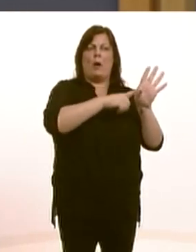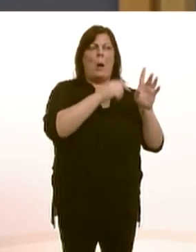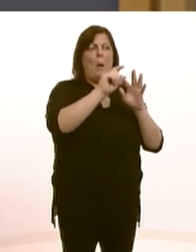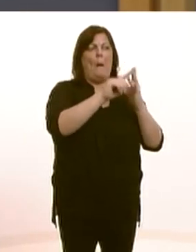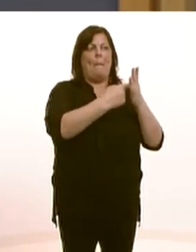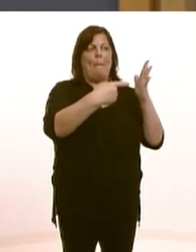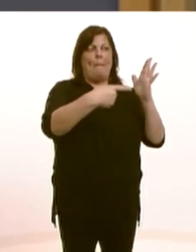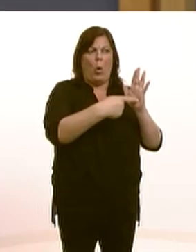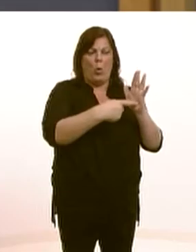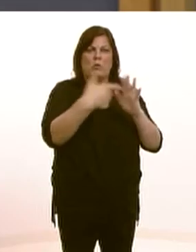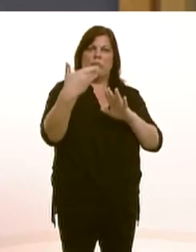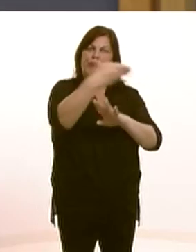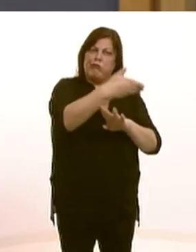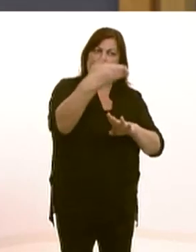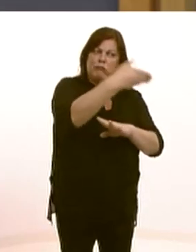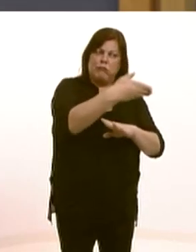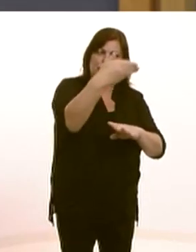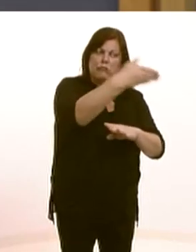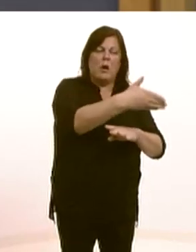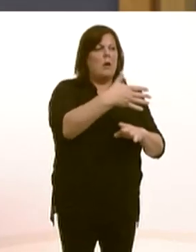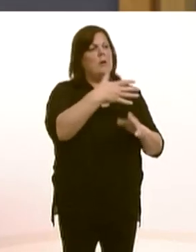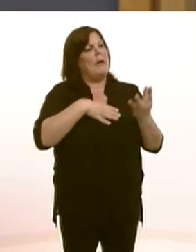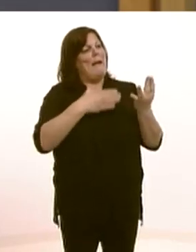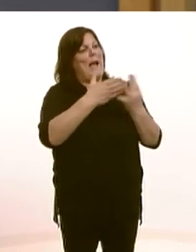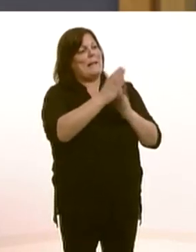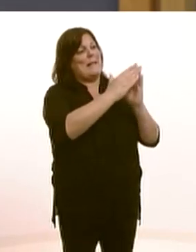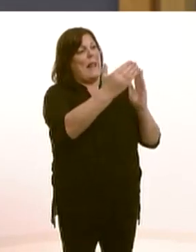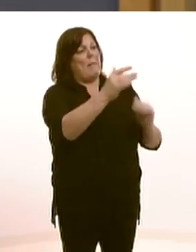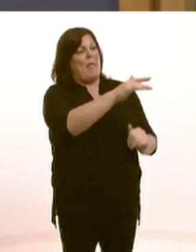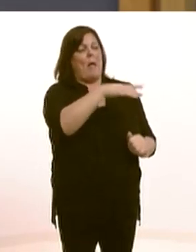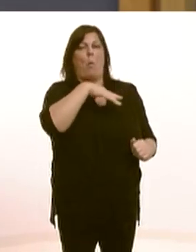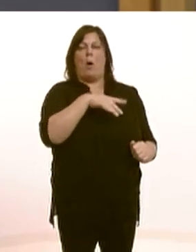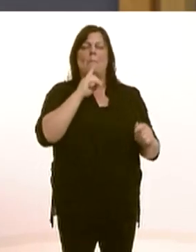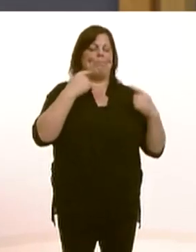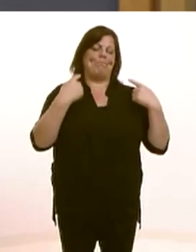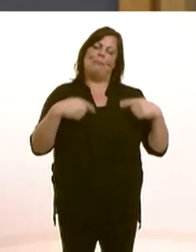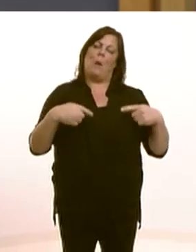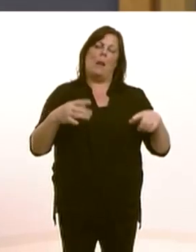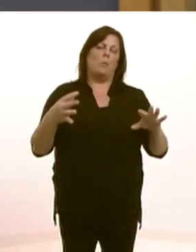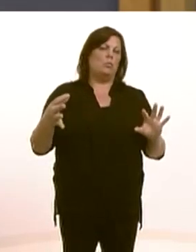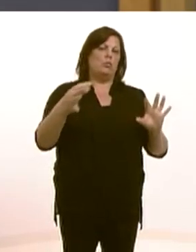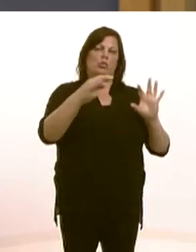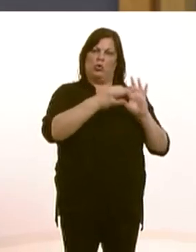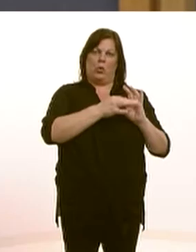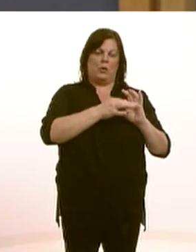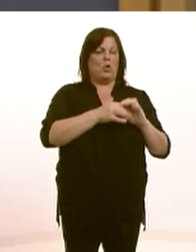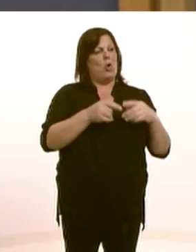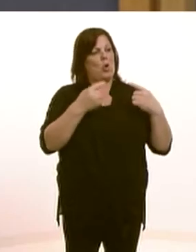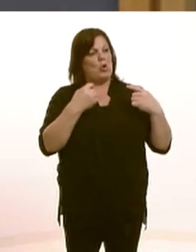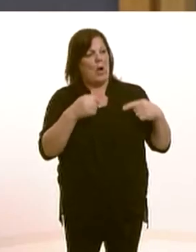Lee Watersís constituencyóand wanted to use the library there. He was not permitted to join the library and wasnít permitted to use his Caerphilly county